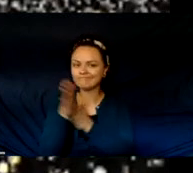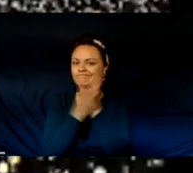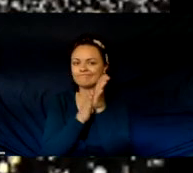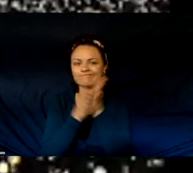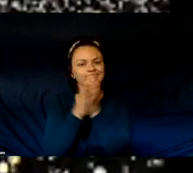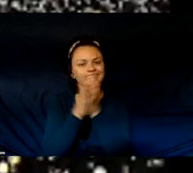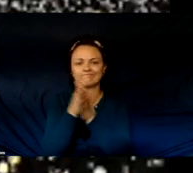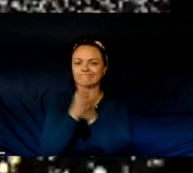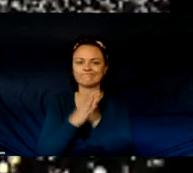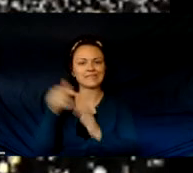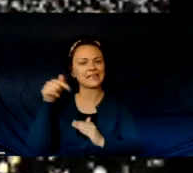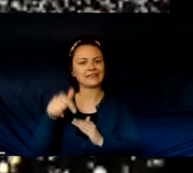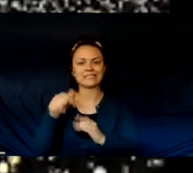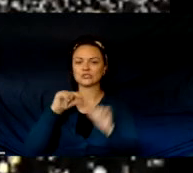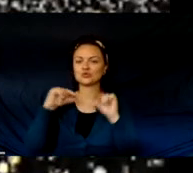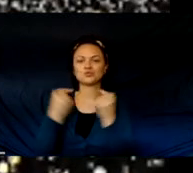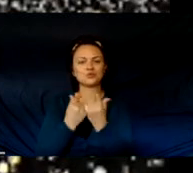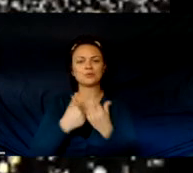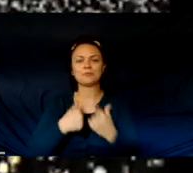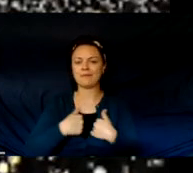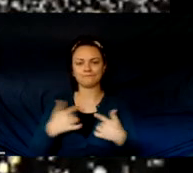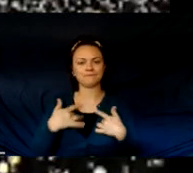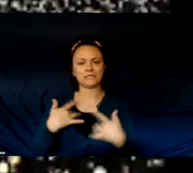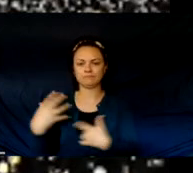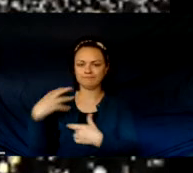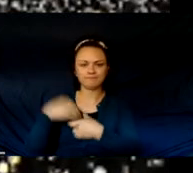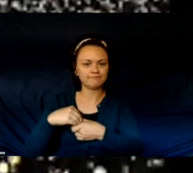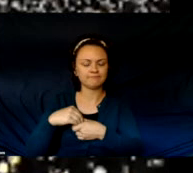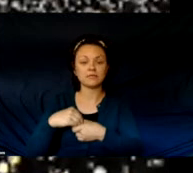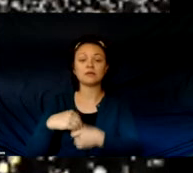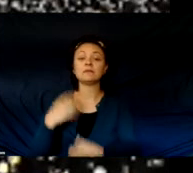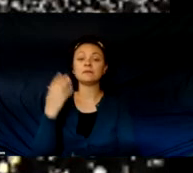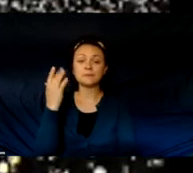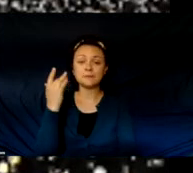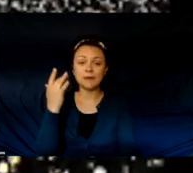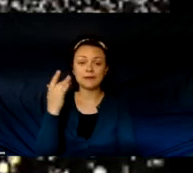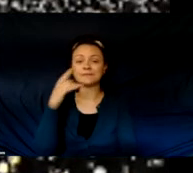is the fact that it is really diverse,